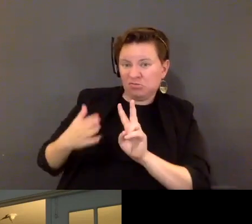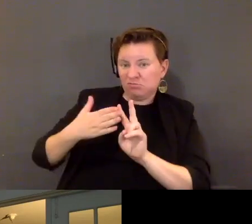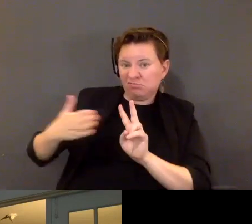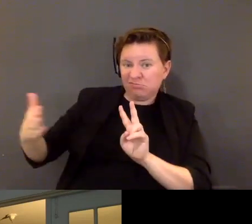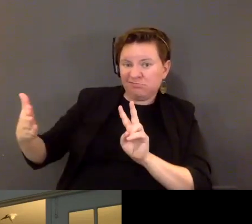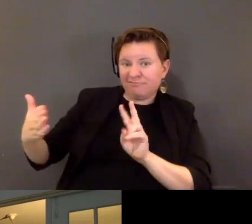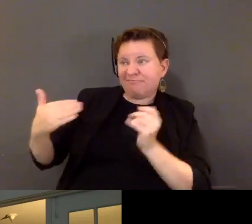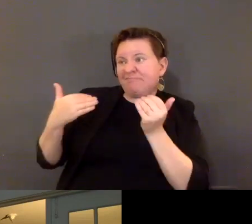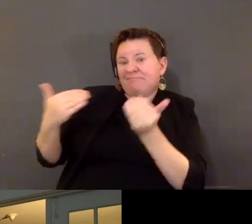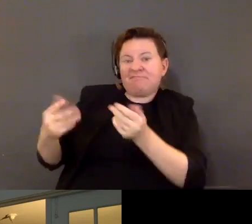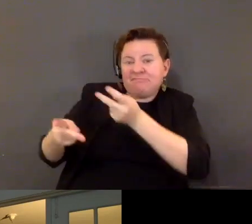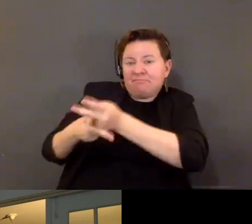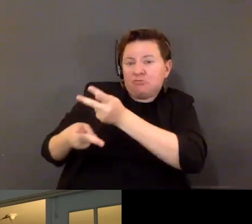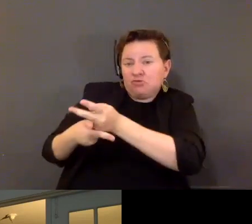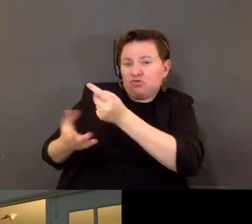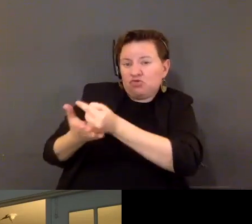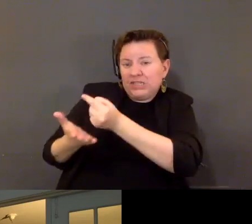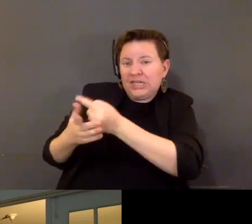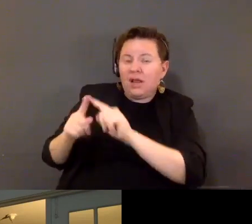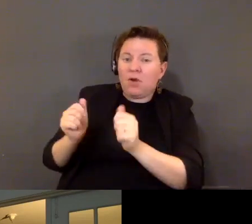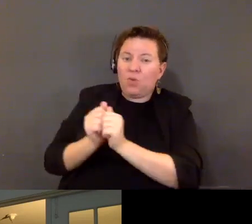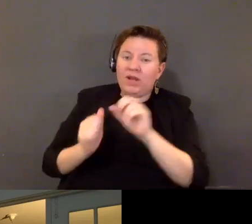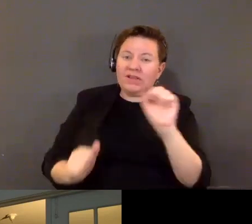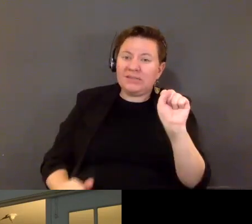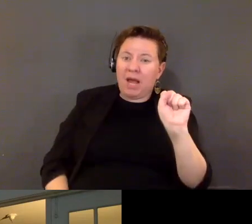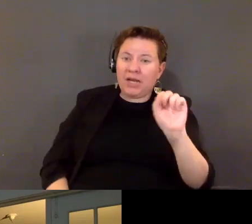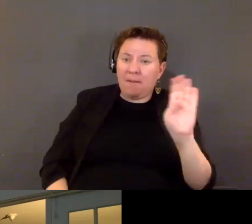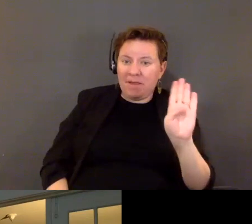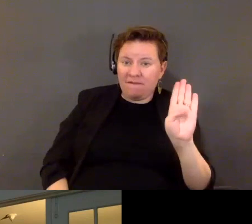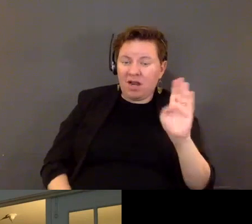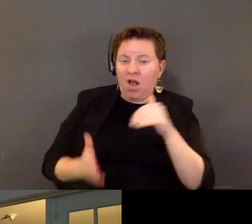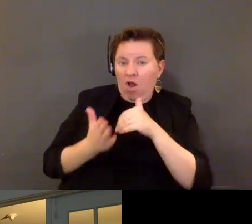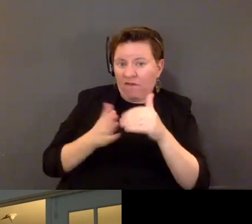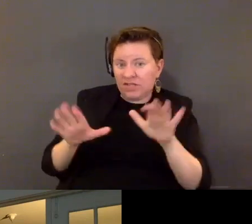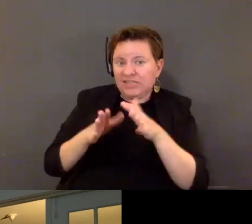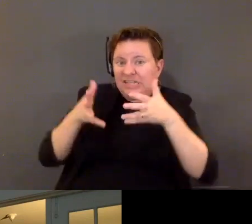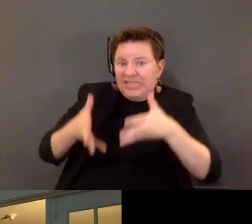and treat them but because what spina bifida often does is leave a literal hole in the back